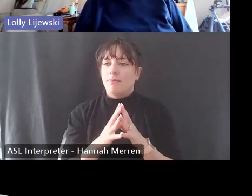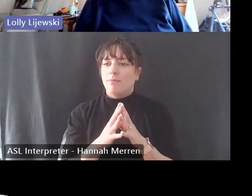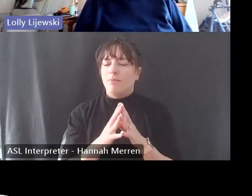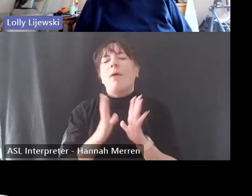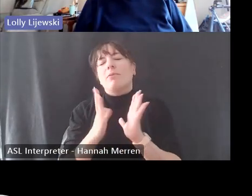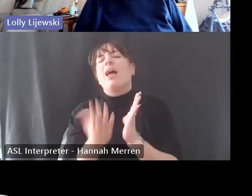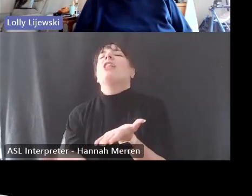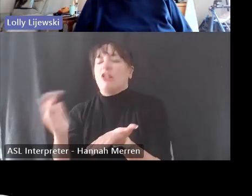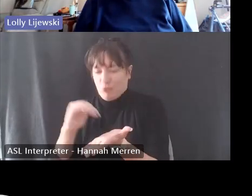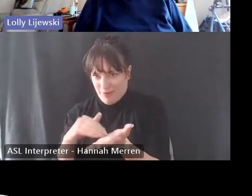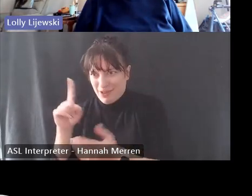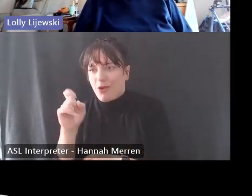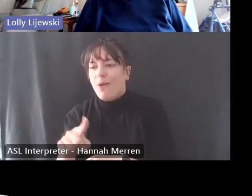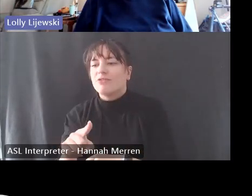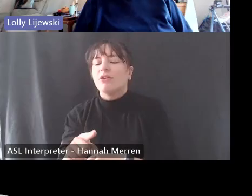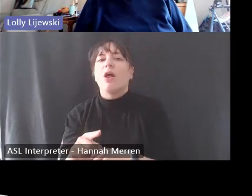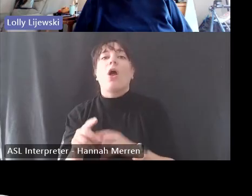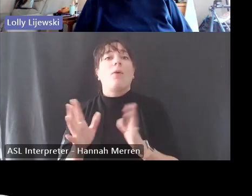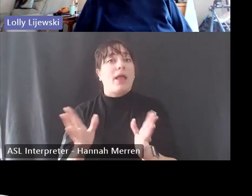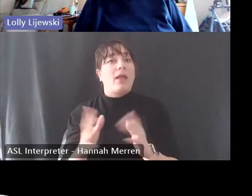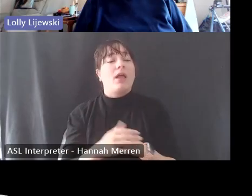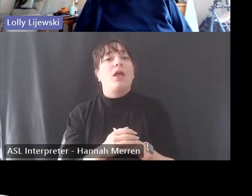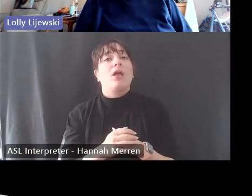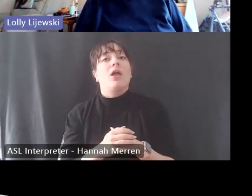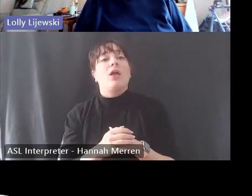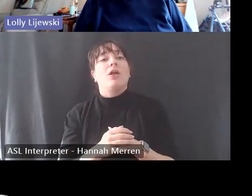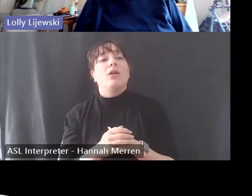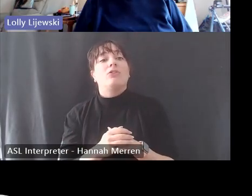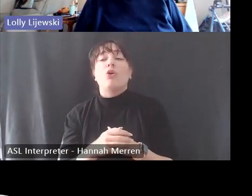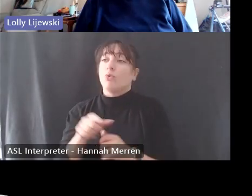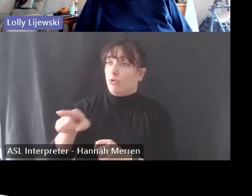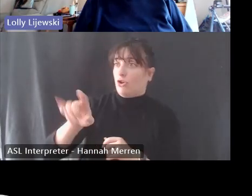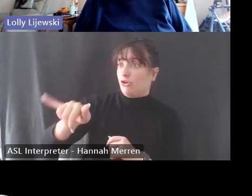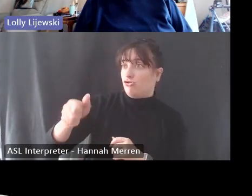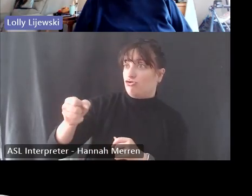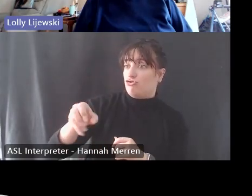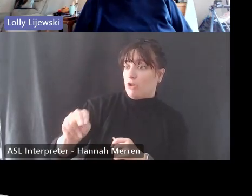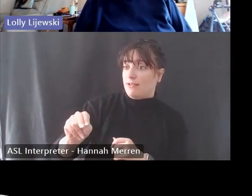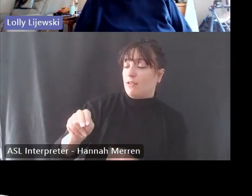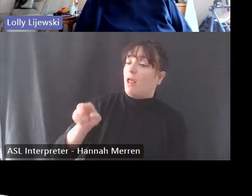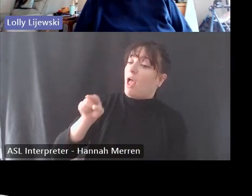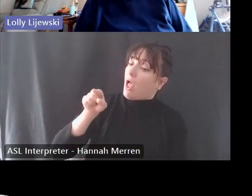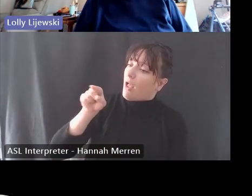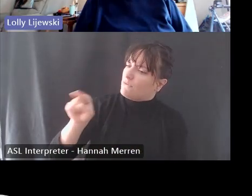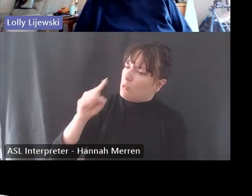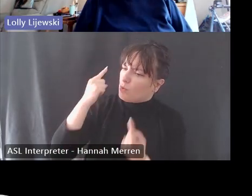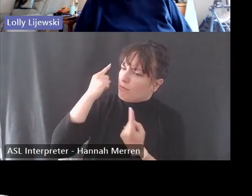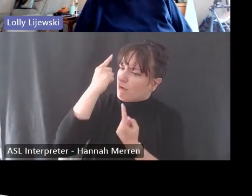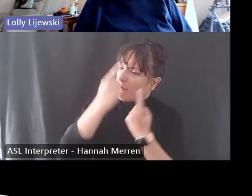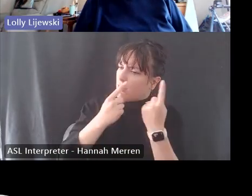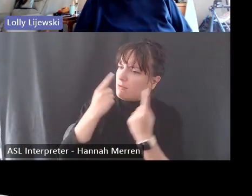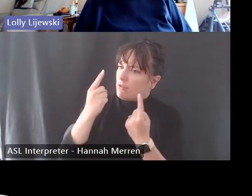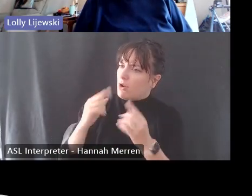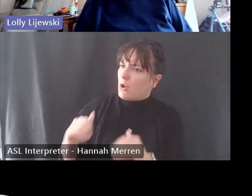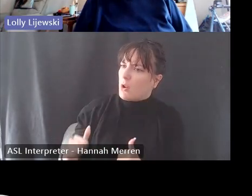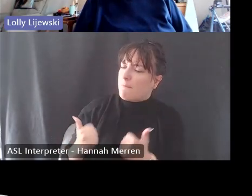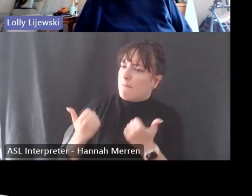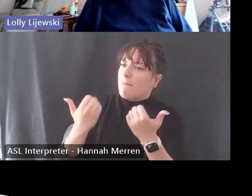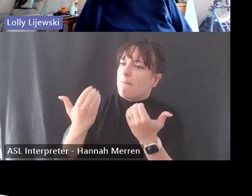OK, have you-- this is for Jason. Have you considered providing a search option that does not